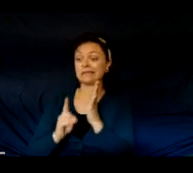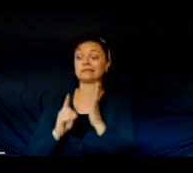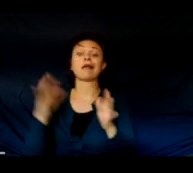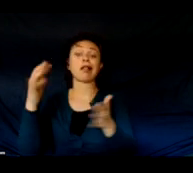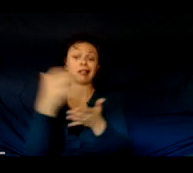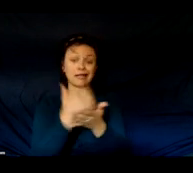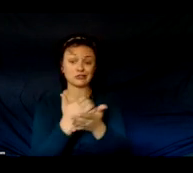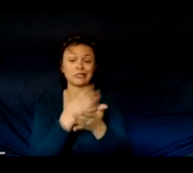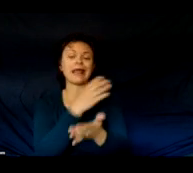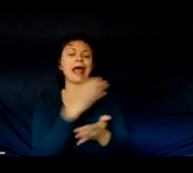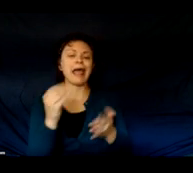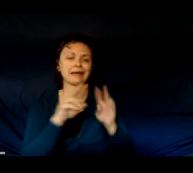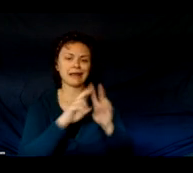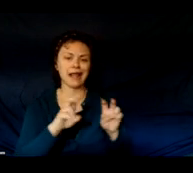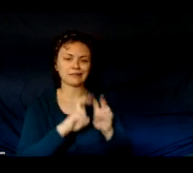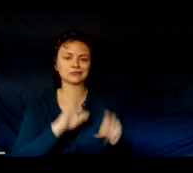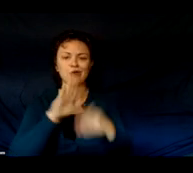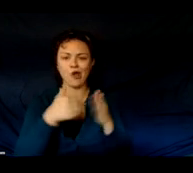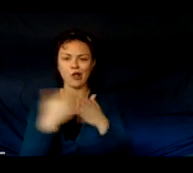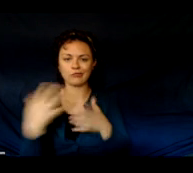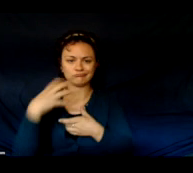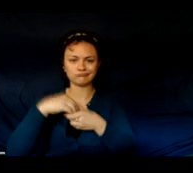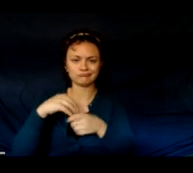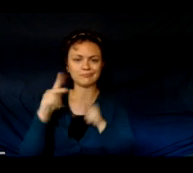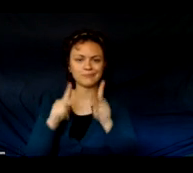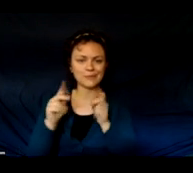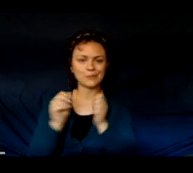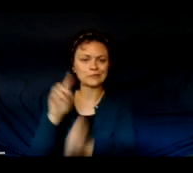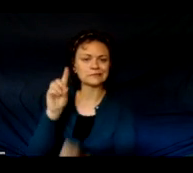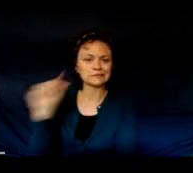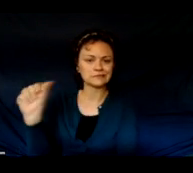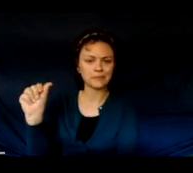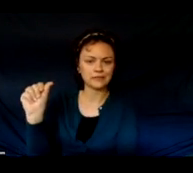We also have a very diverse